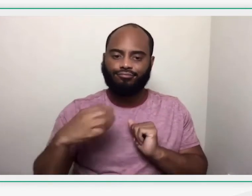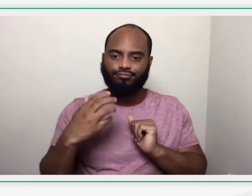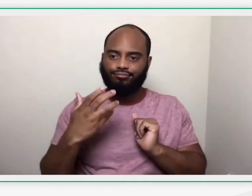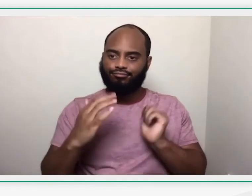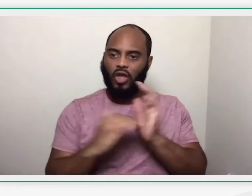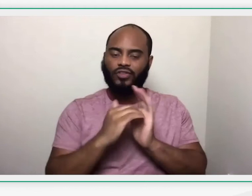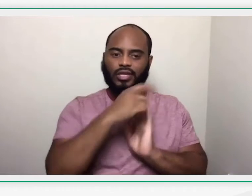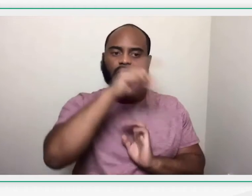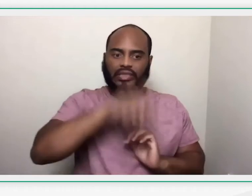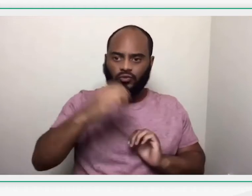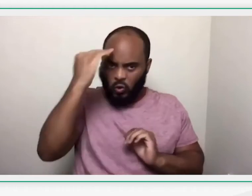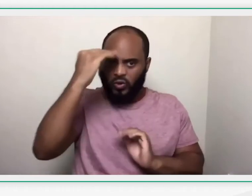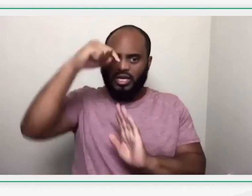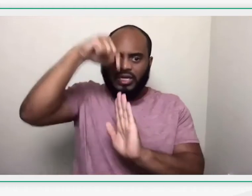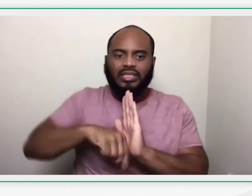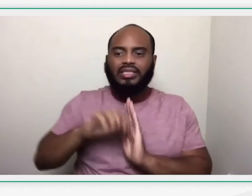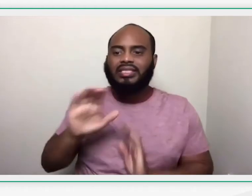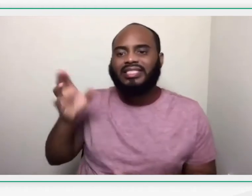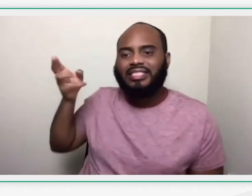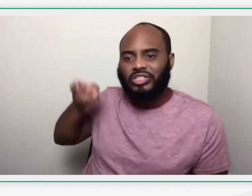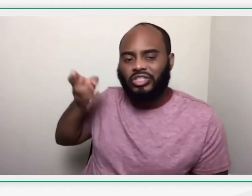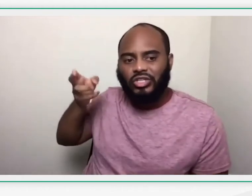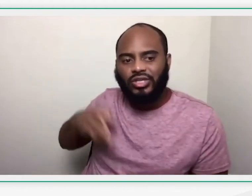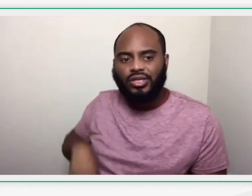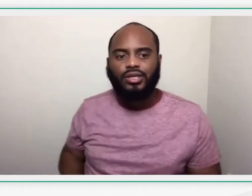Also, for new credit cards, there's a hard inquiry run.